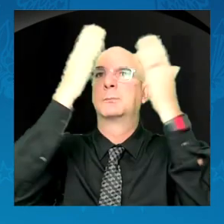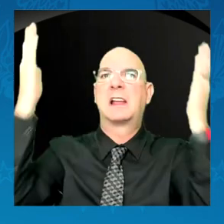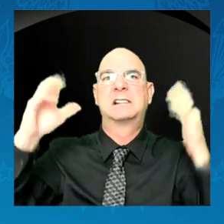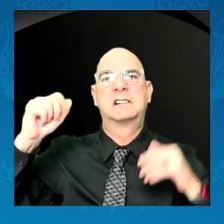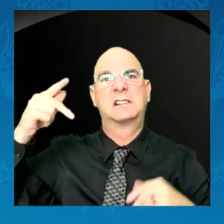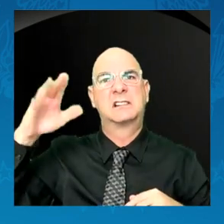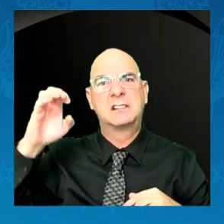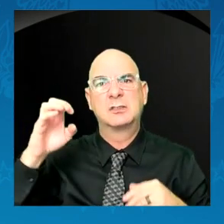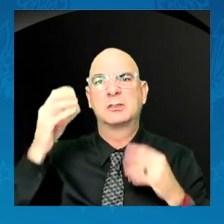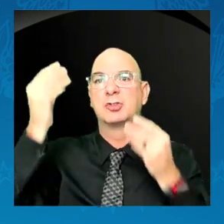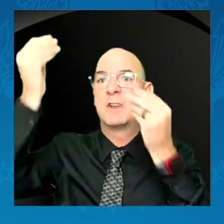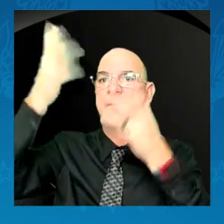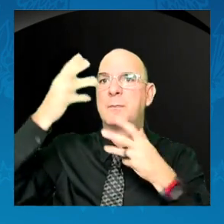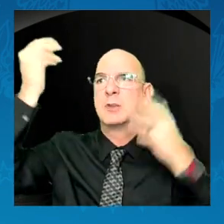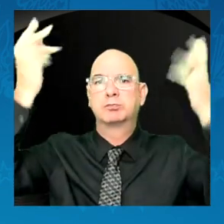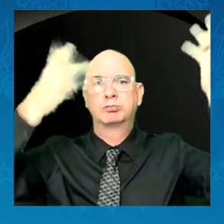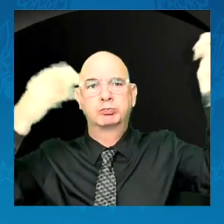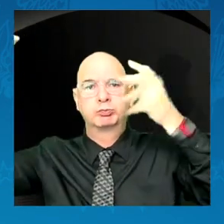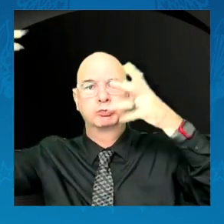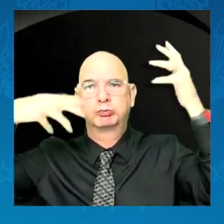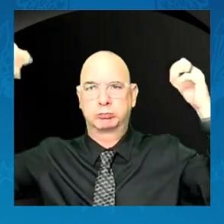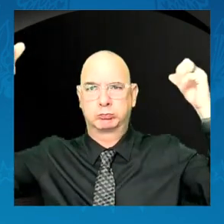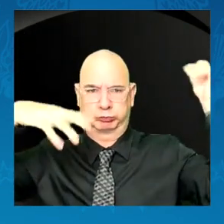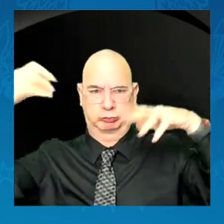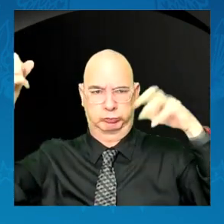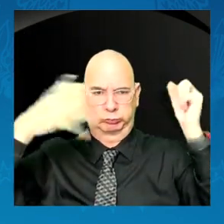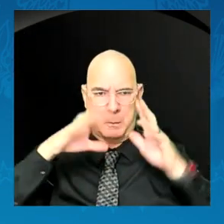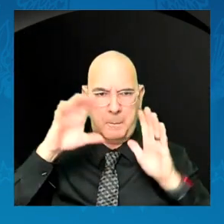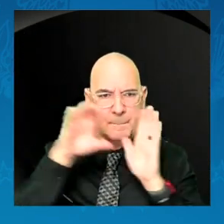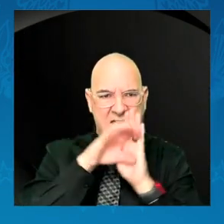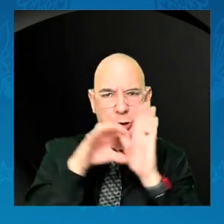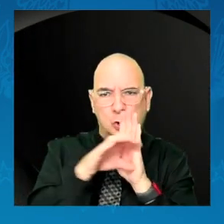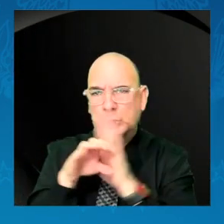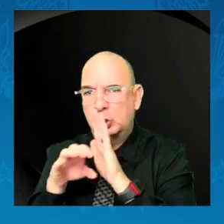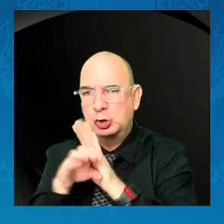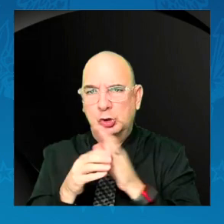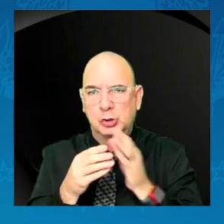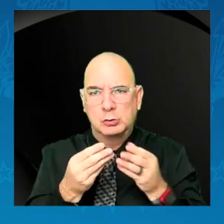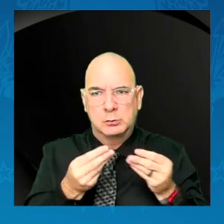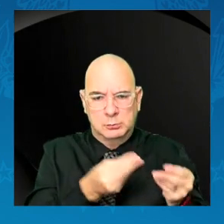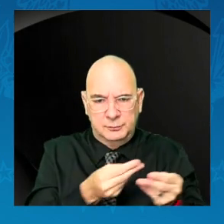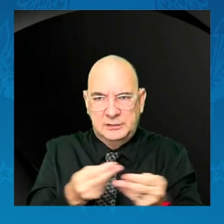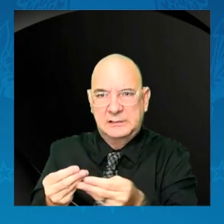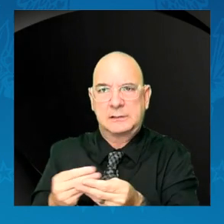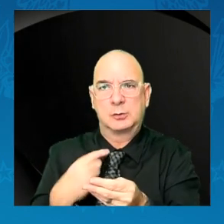that are occurring on Earth on the ground, and that allows us to measure, for example, deforestation gives us a better idea